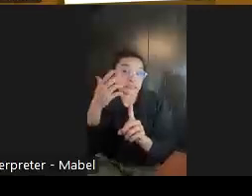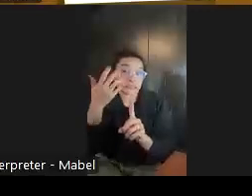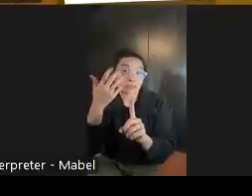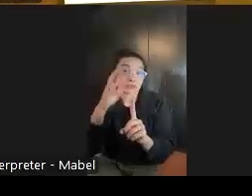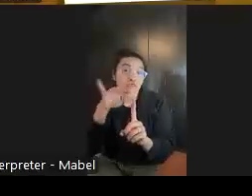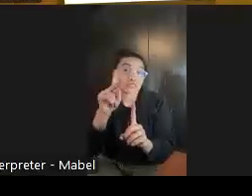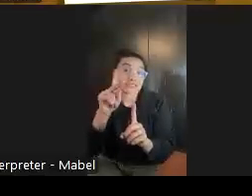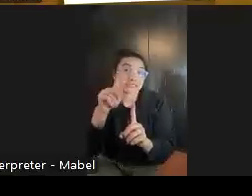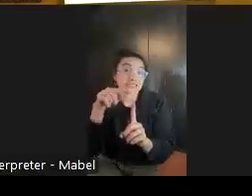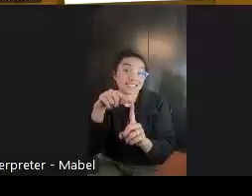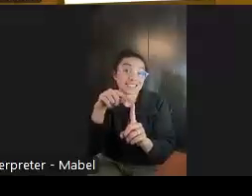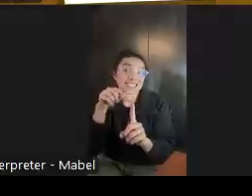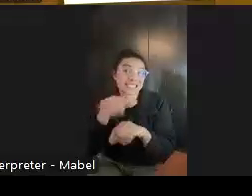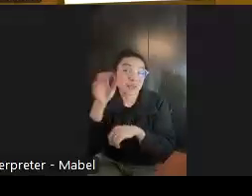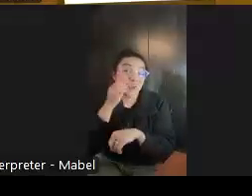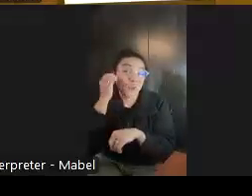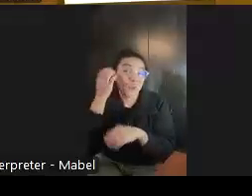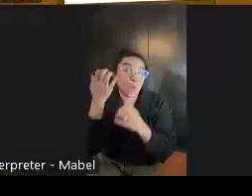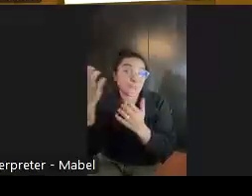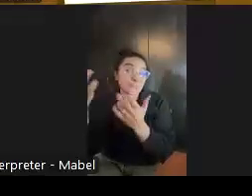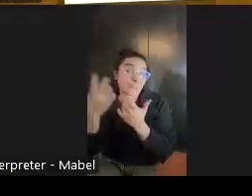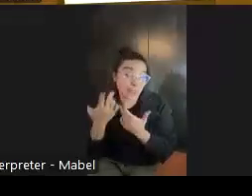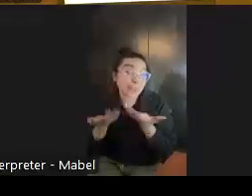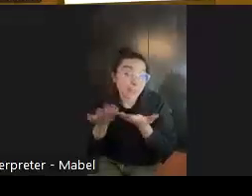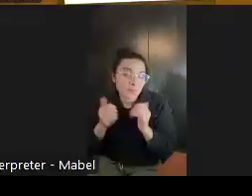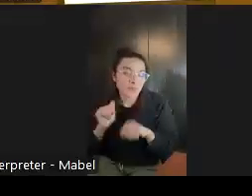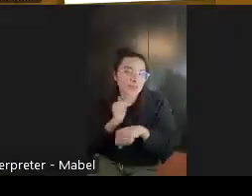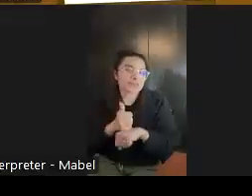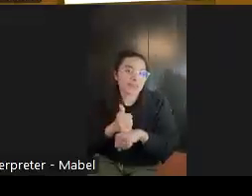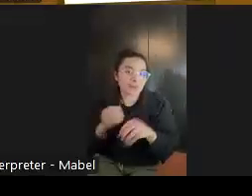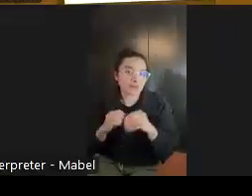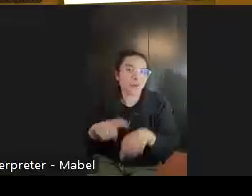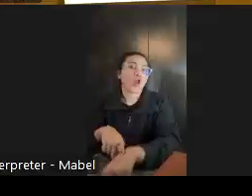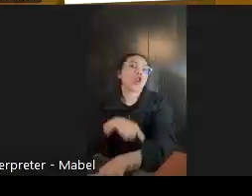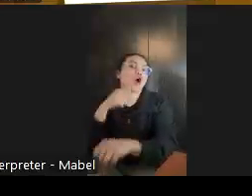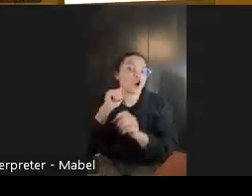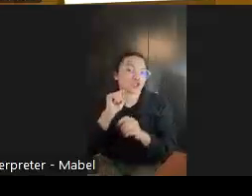to come back and hopefully they then we can establish longer term care for them